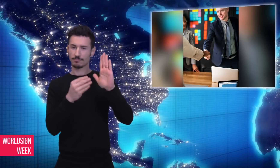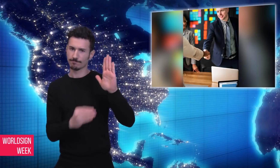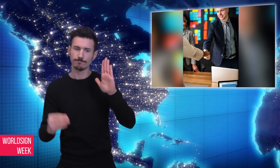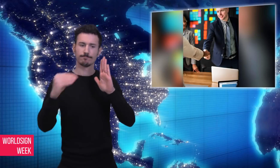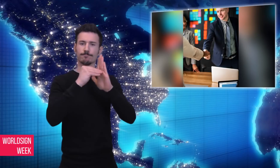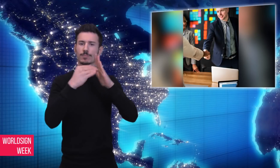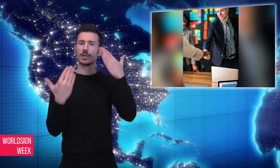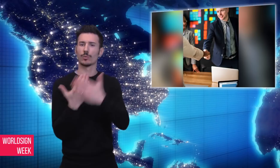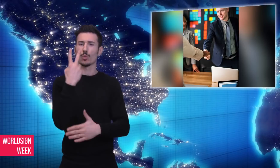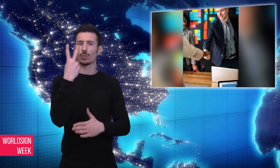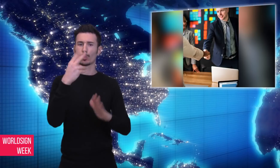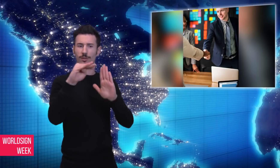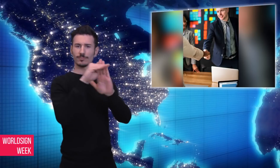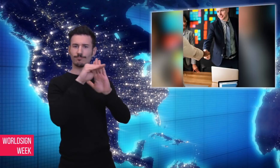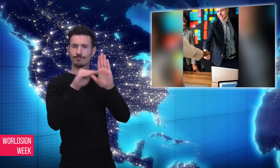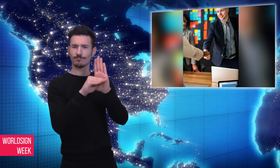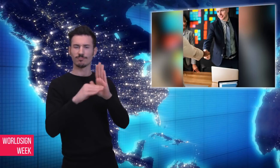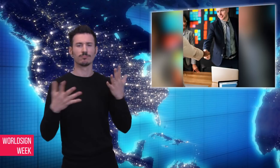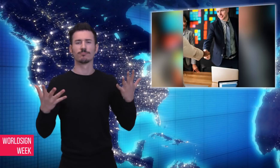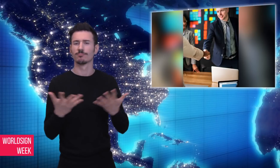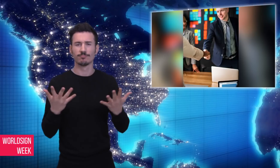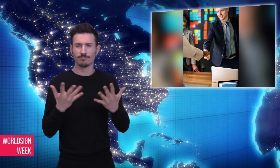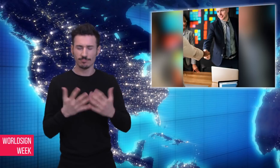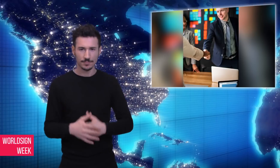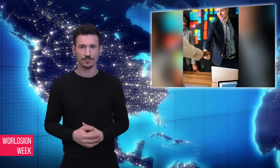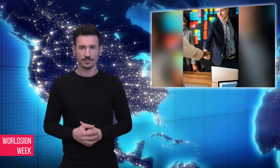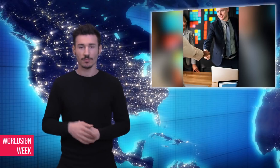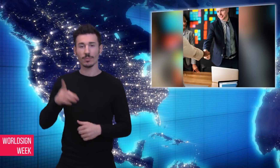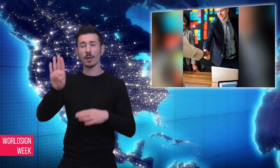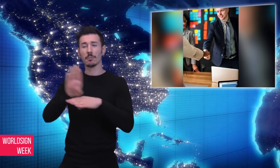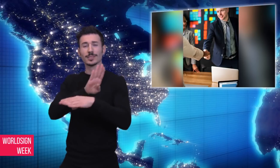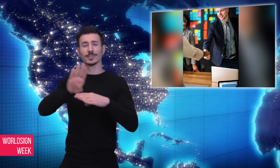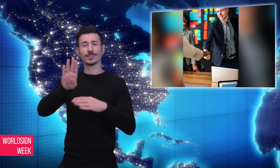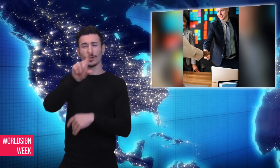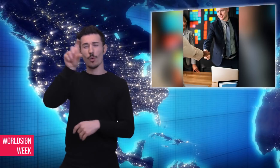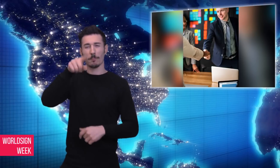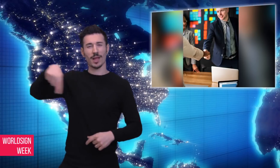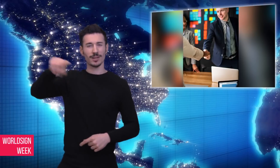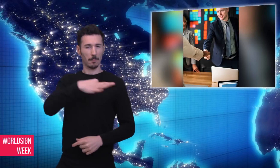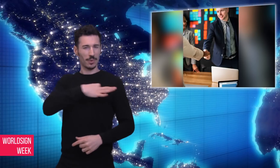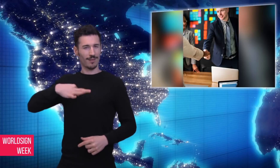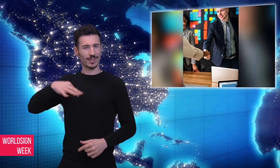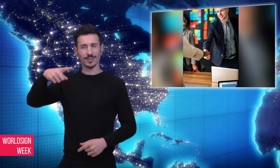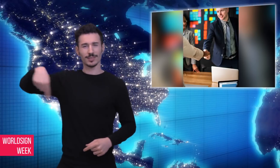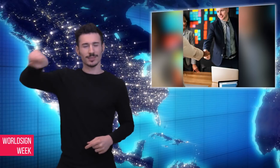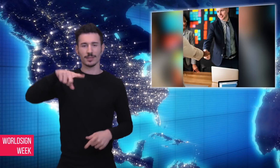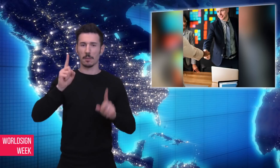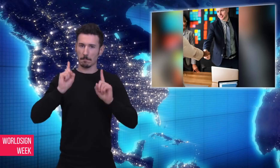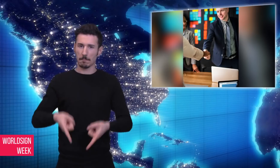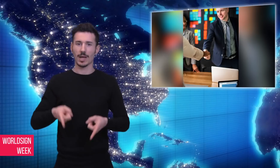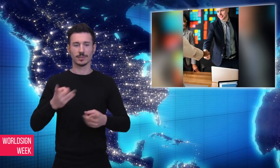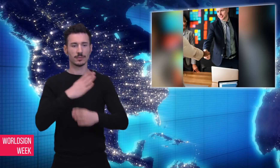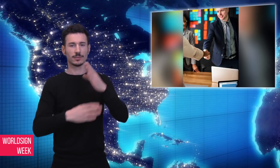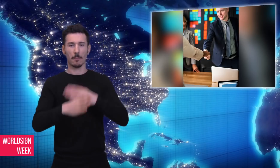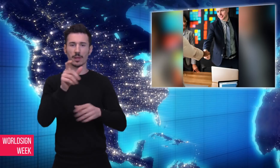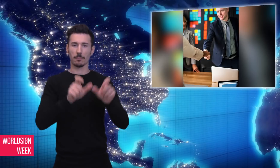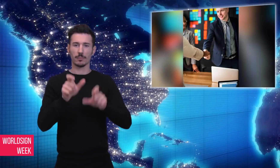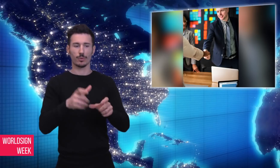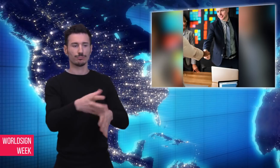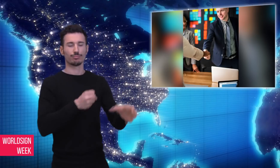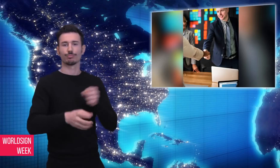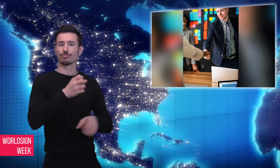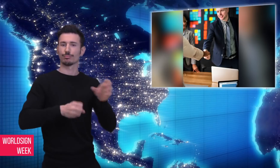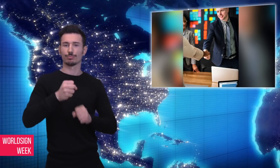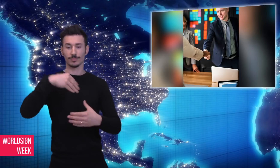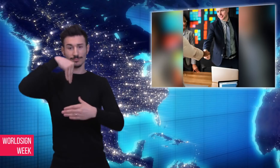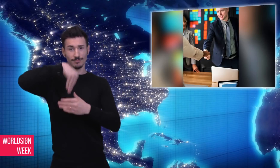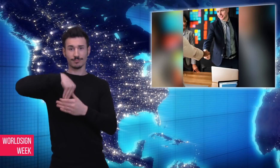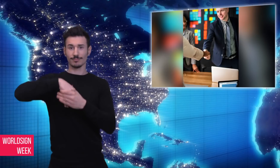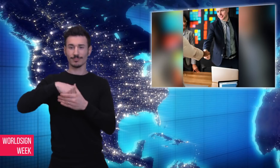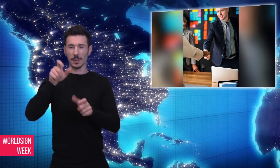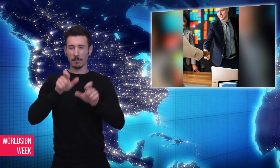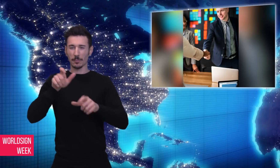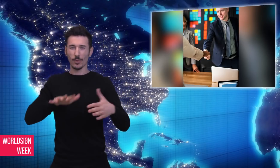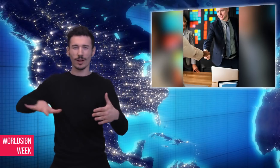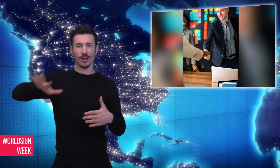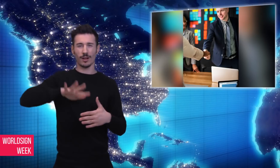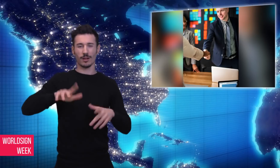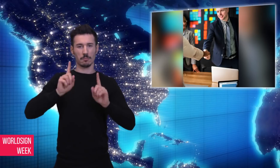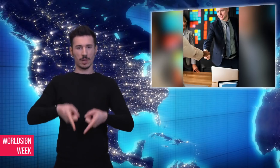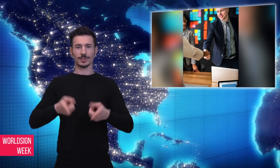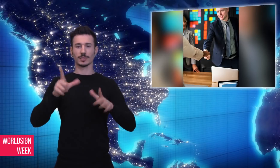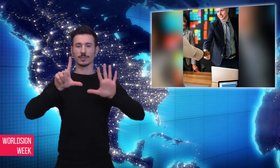seven percent of their workforces, and a fund for accommodations